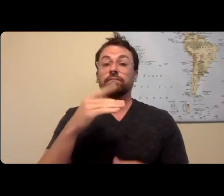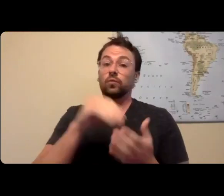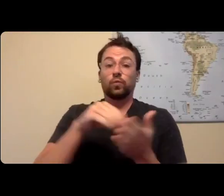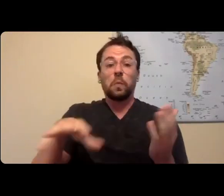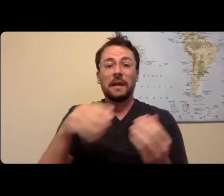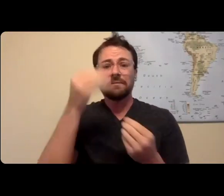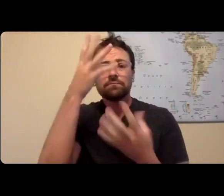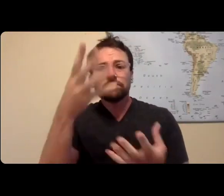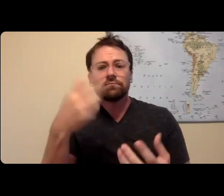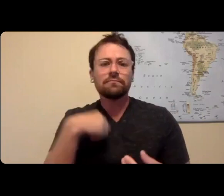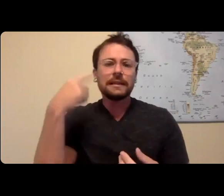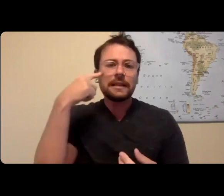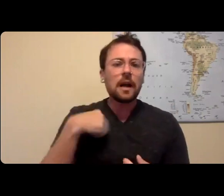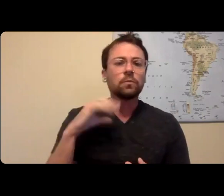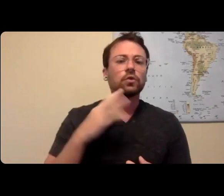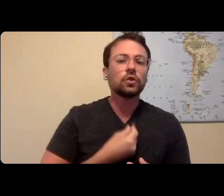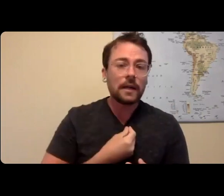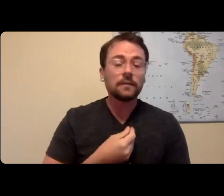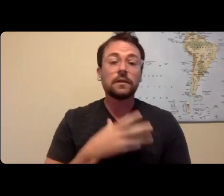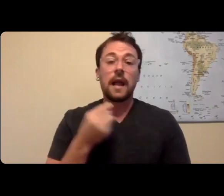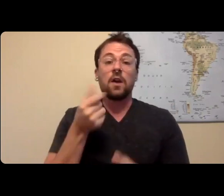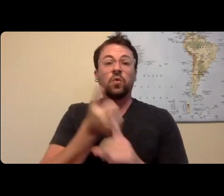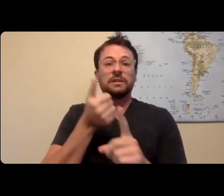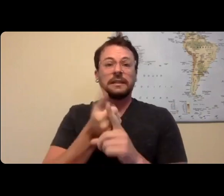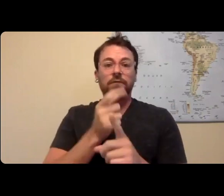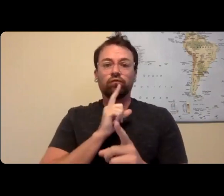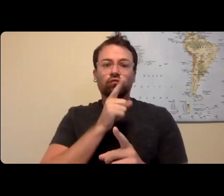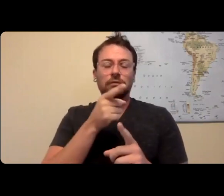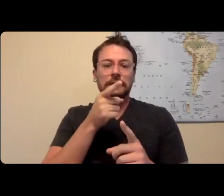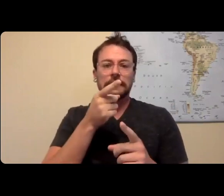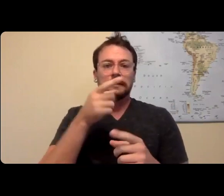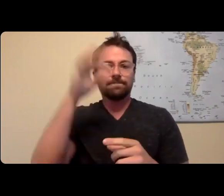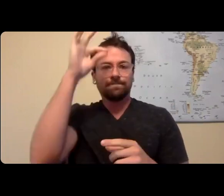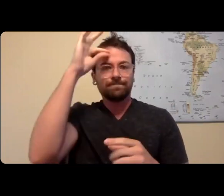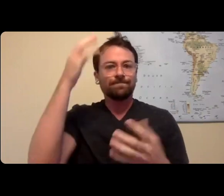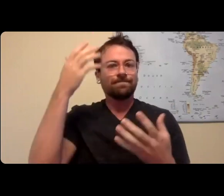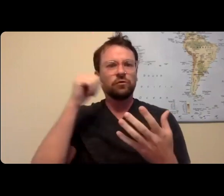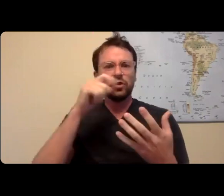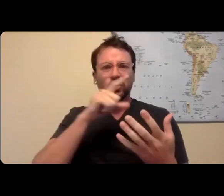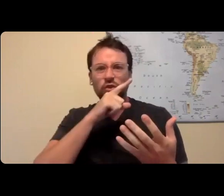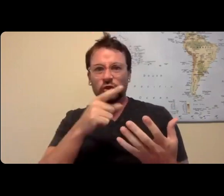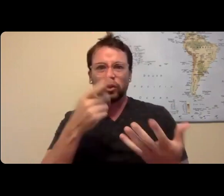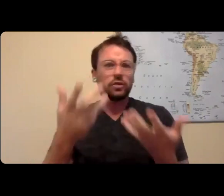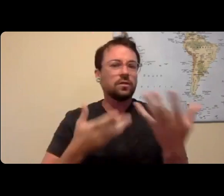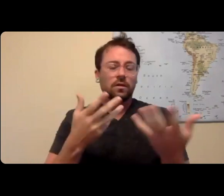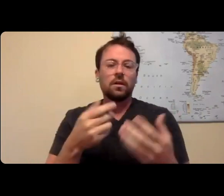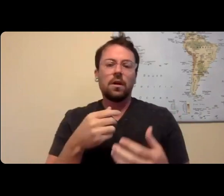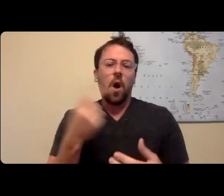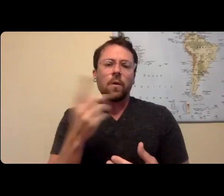Really, if a student lets me know that they think that they're transgender, I want to